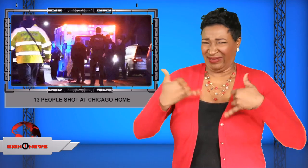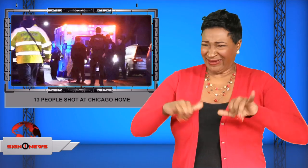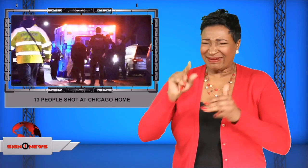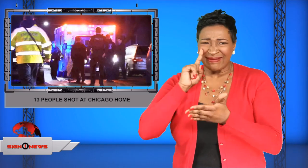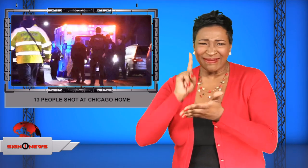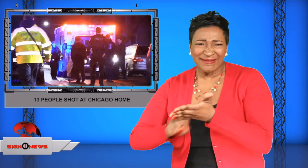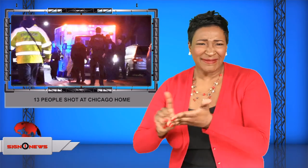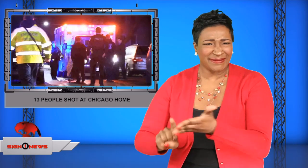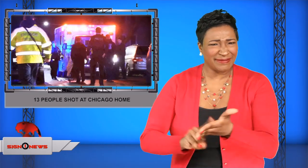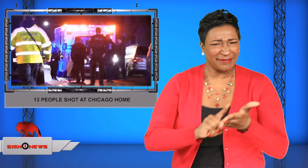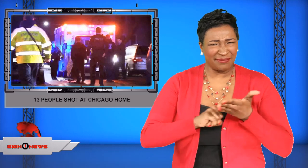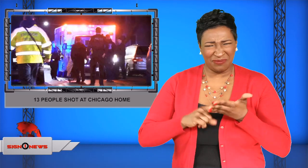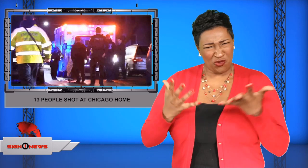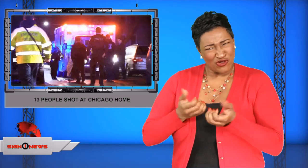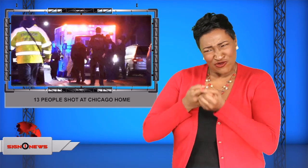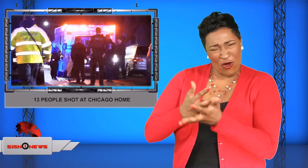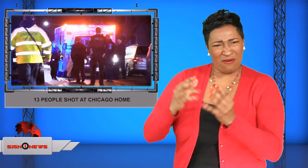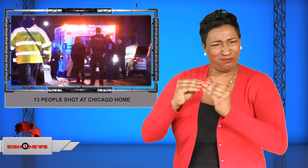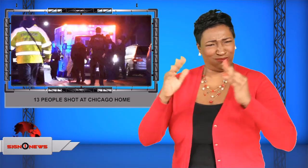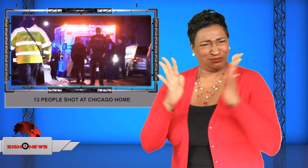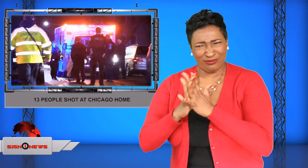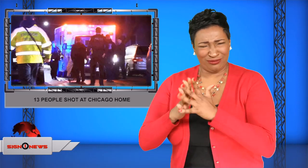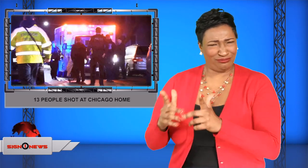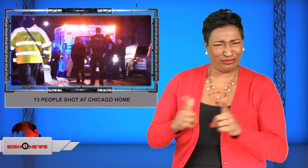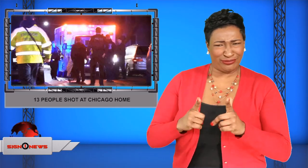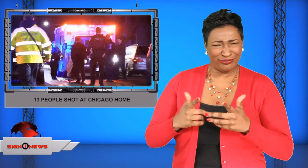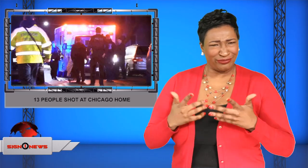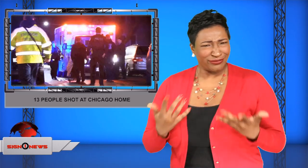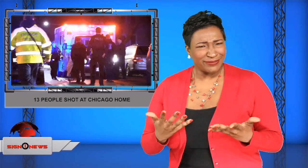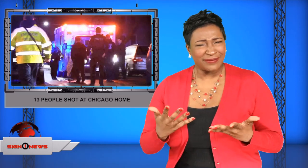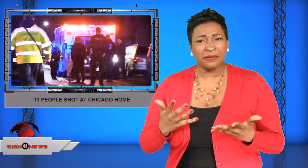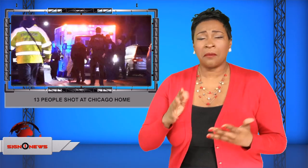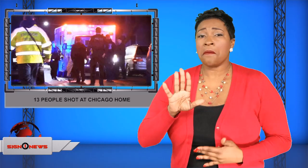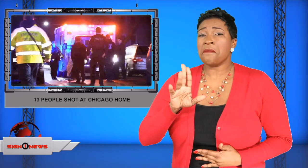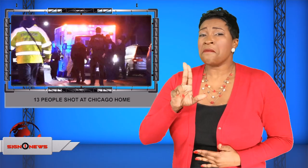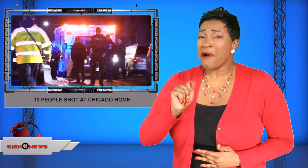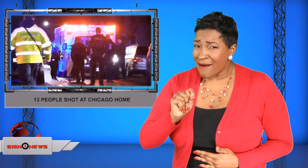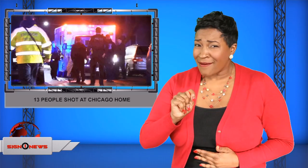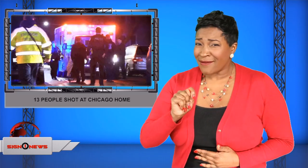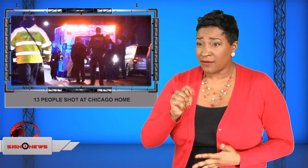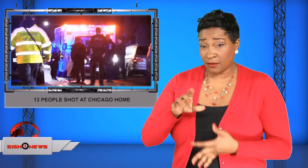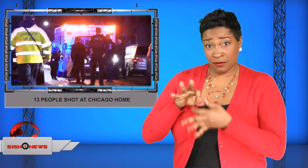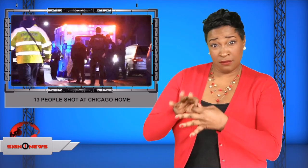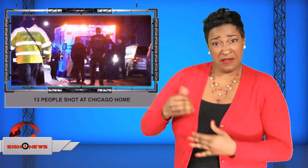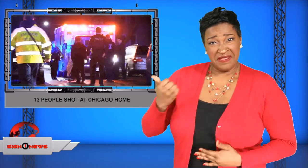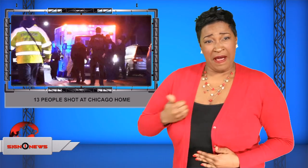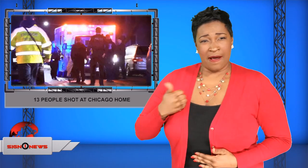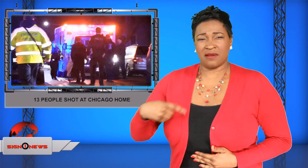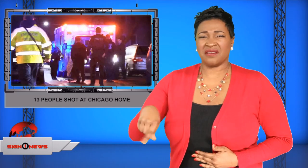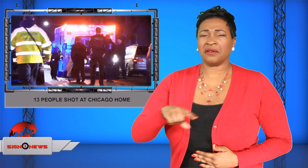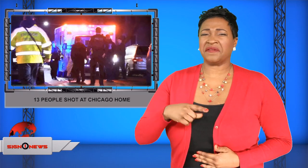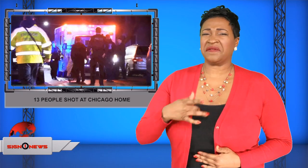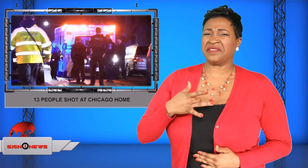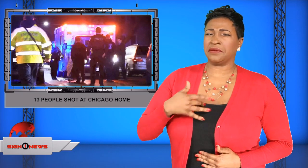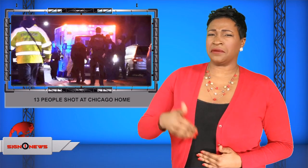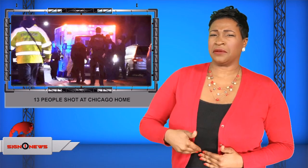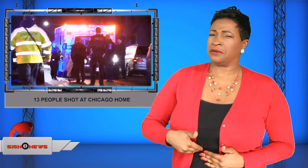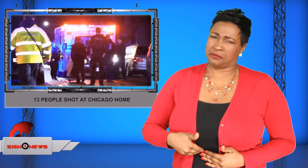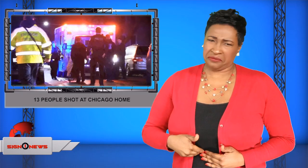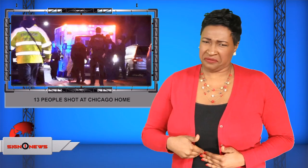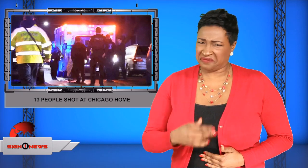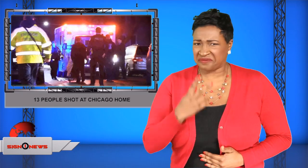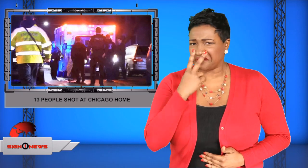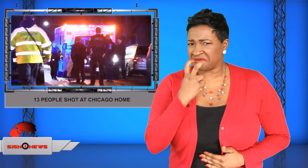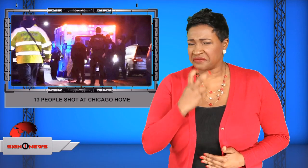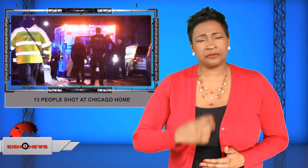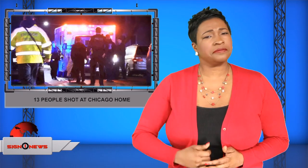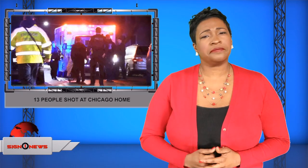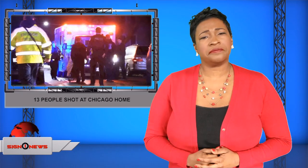Police are still investigating what led to the dispute but they don't believe it is gang-related.